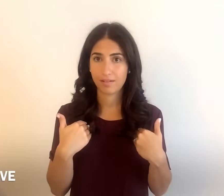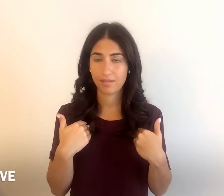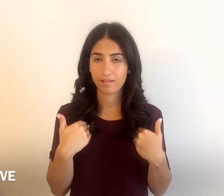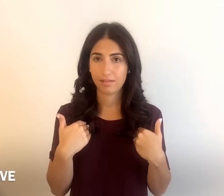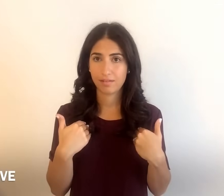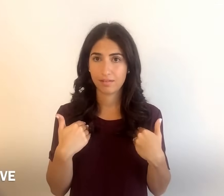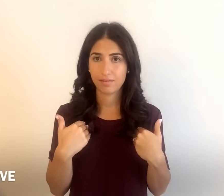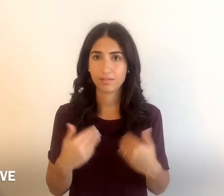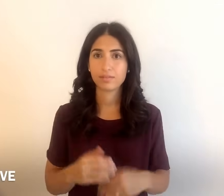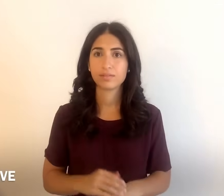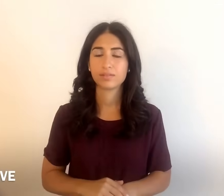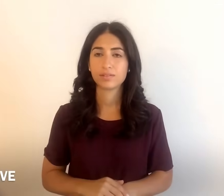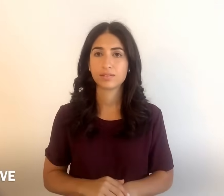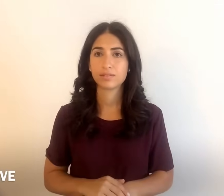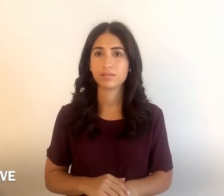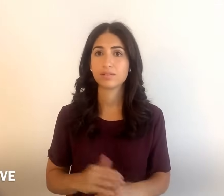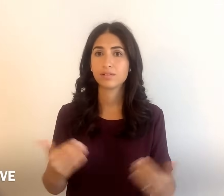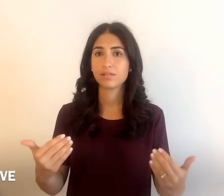have